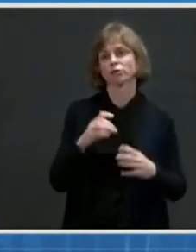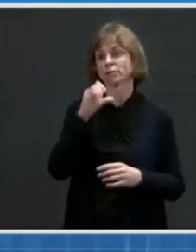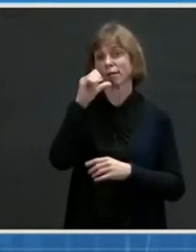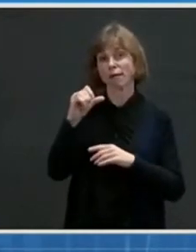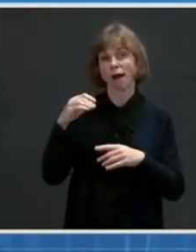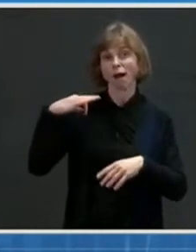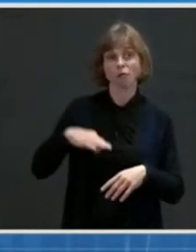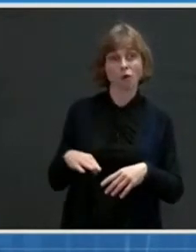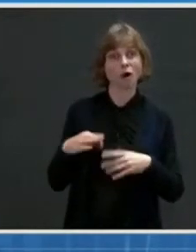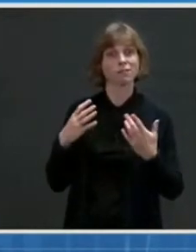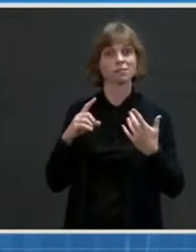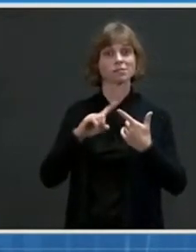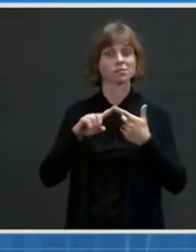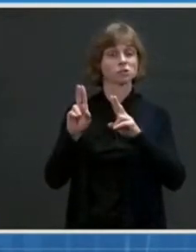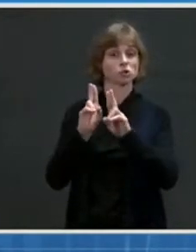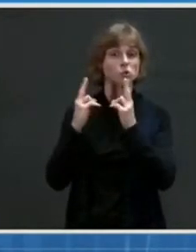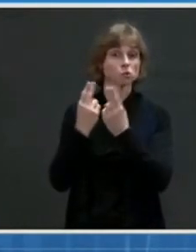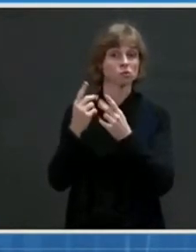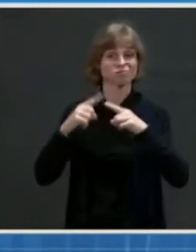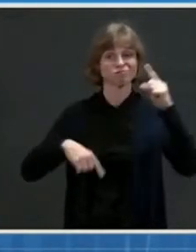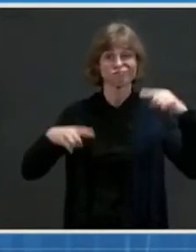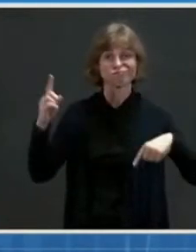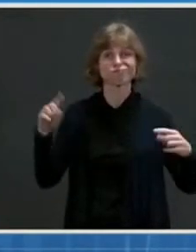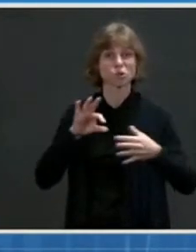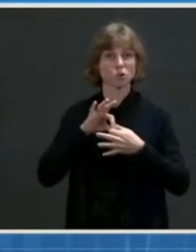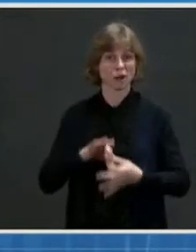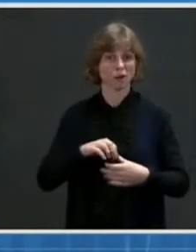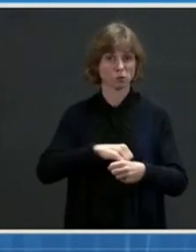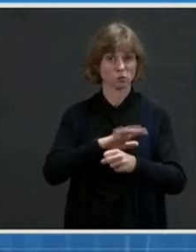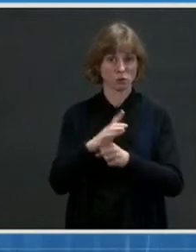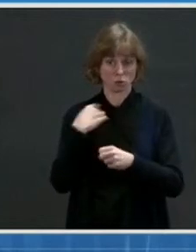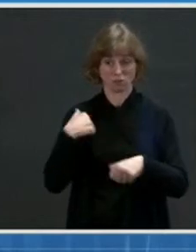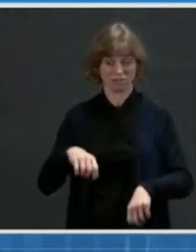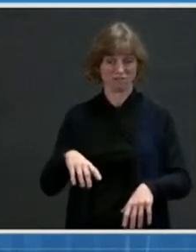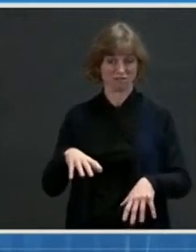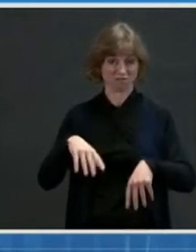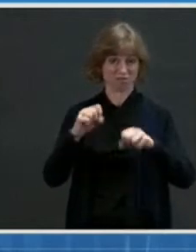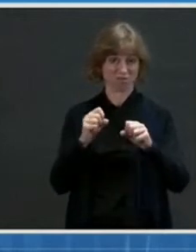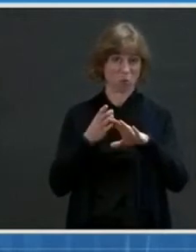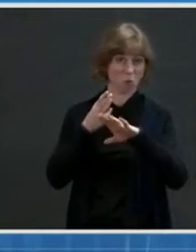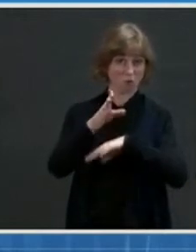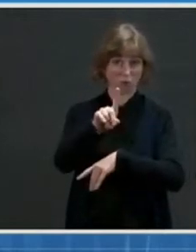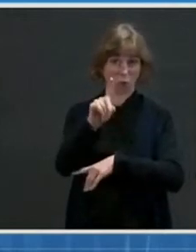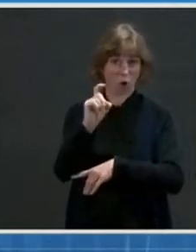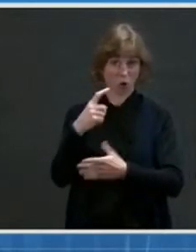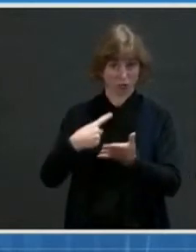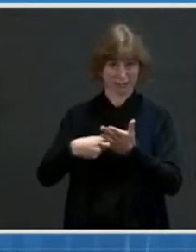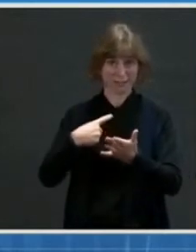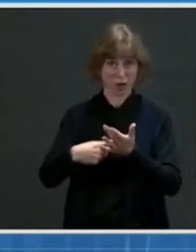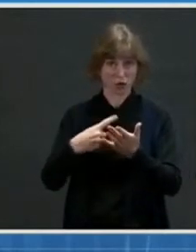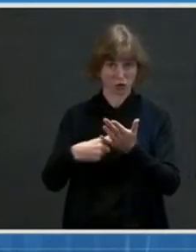STATE AND LOCAL HEALTH LEADERS, NONPROFITS, BUSINESSES, AND UNIONS ABOUT THE PANDEMIC.